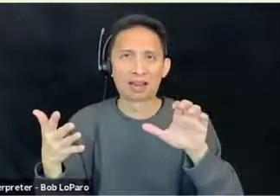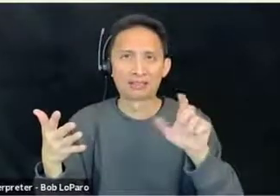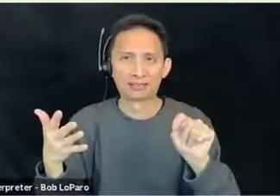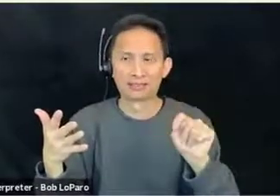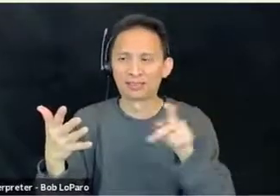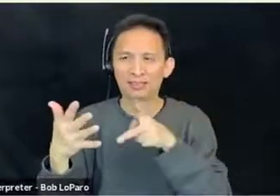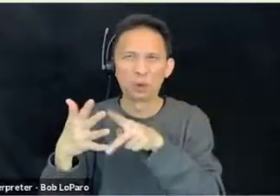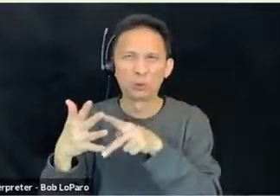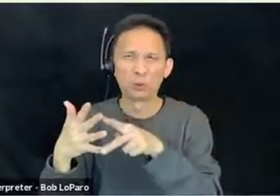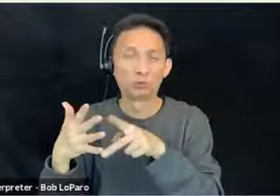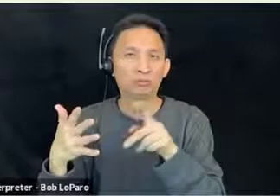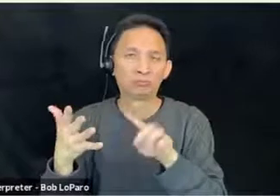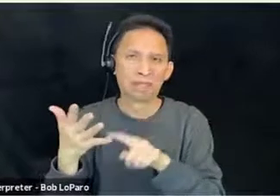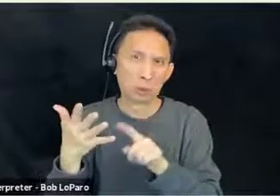for our community and many others.